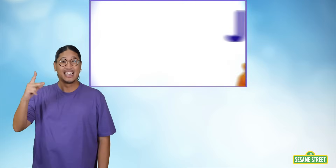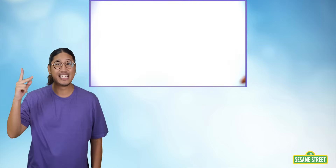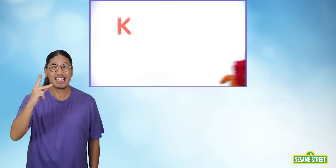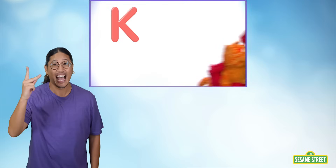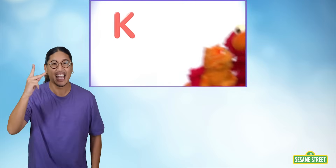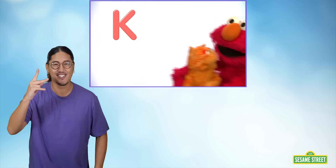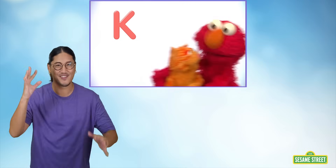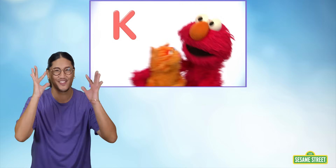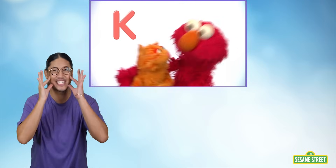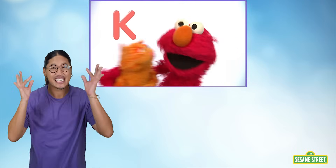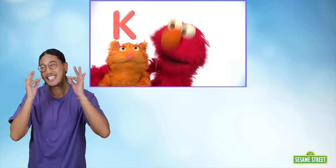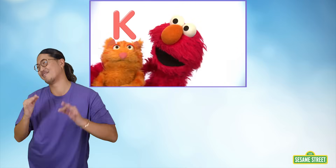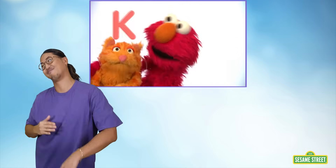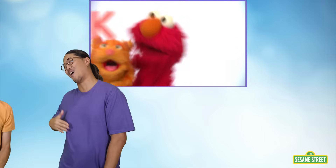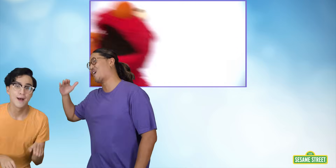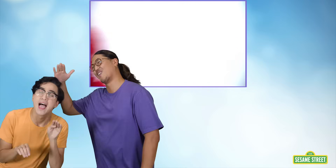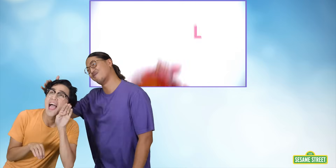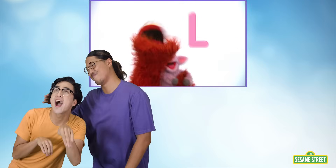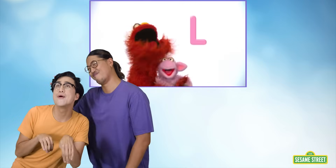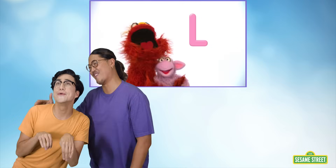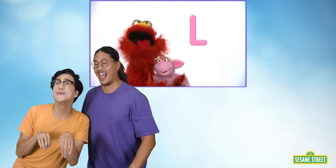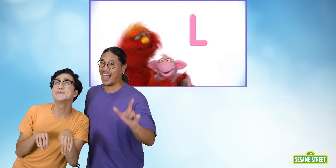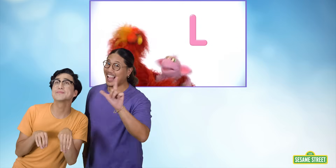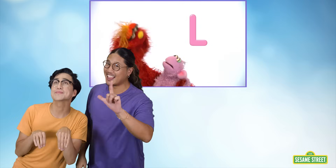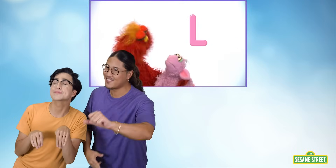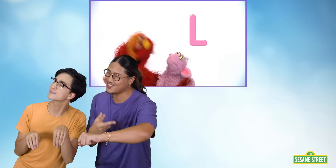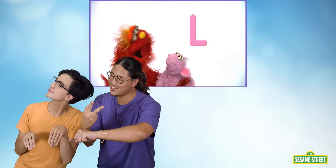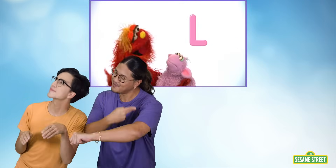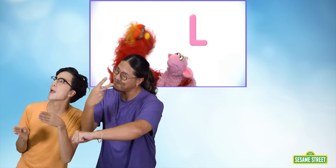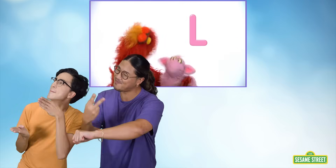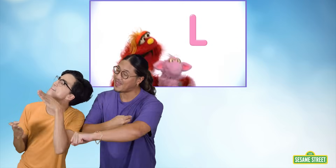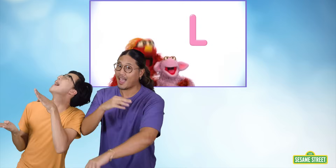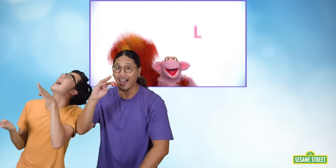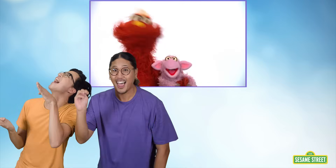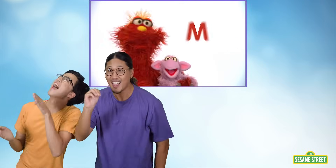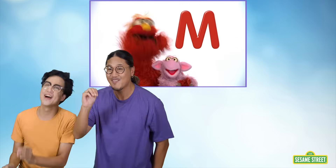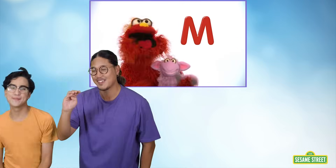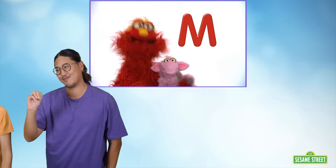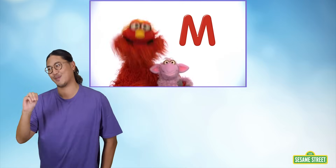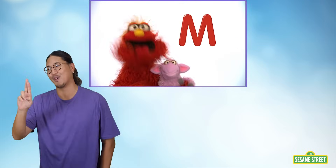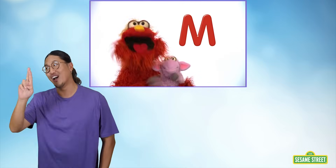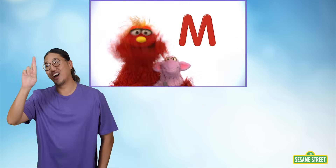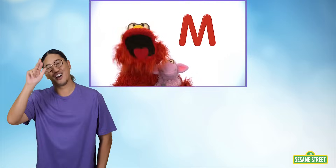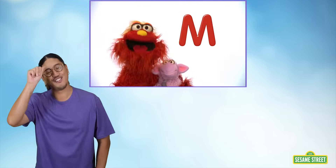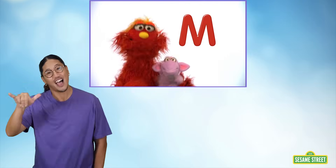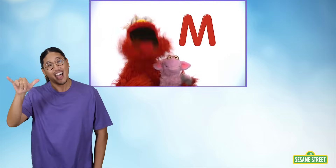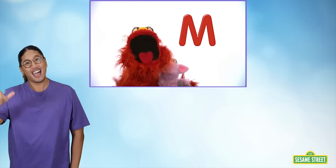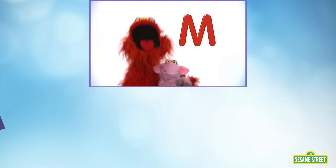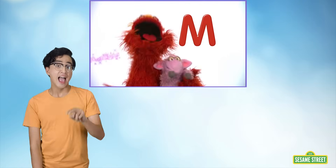[SINGING] K is for kitten. Meow [SINGING] L is for lamb. M is for Murray.